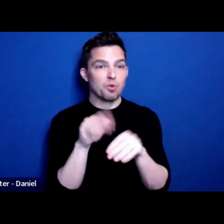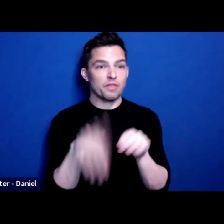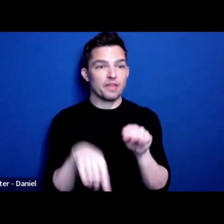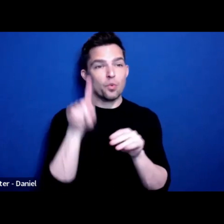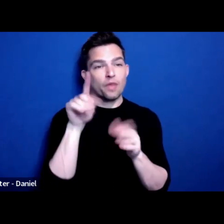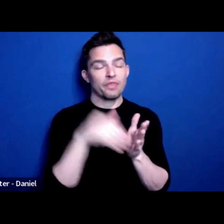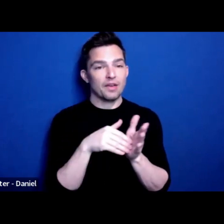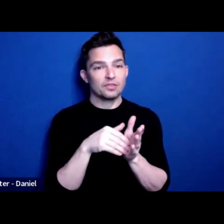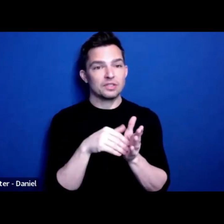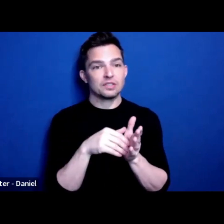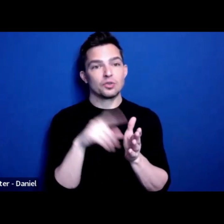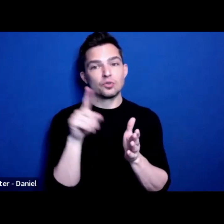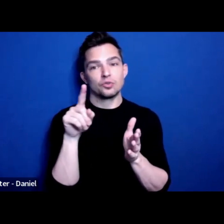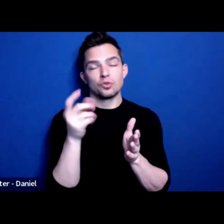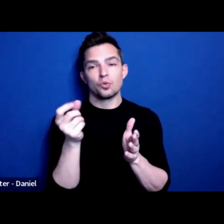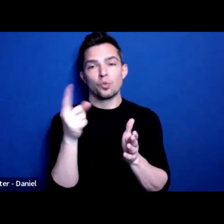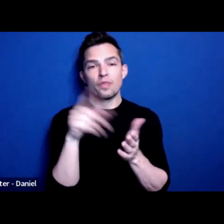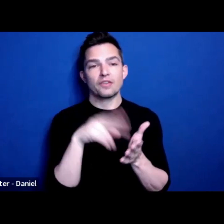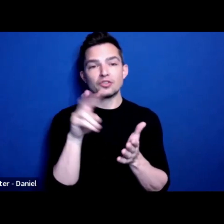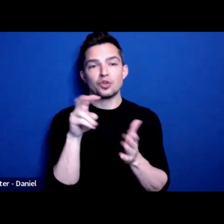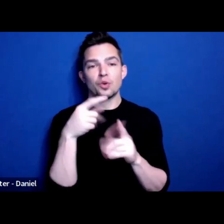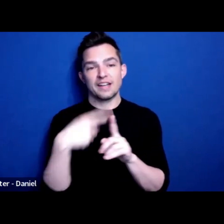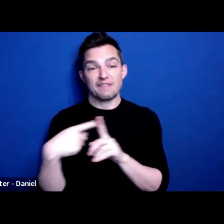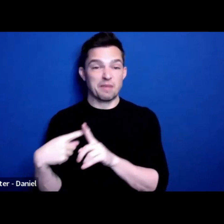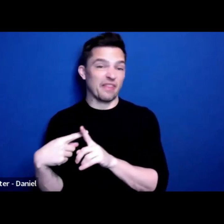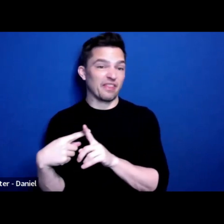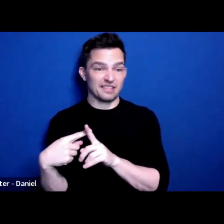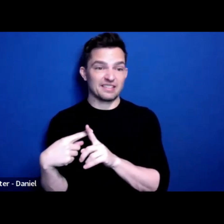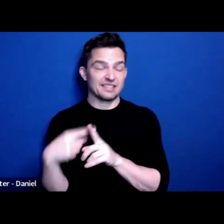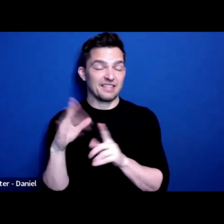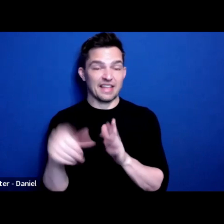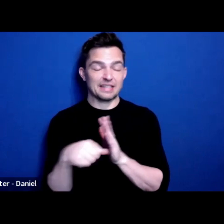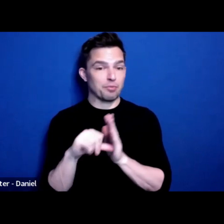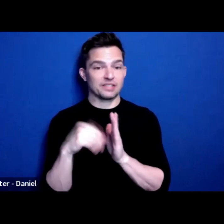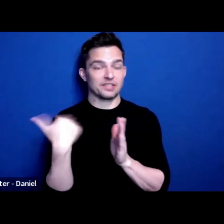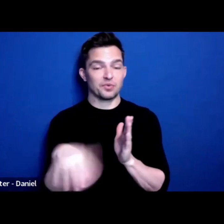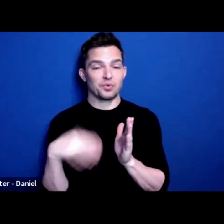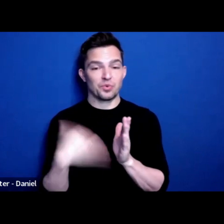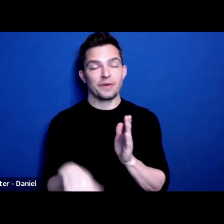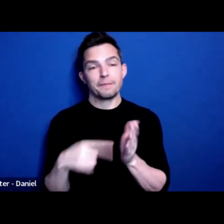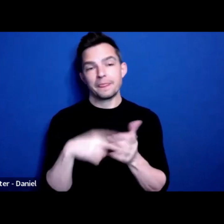1200 a month. That's impressive, y'all. So this year, this is going to be an exciting